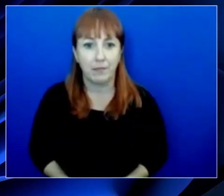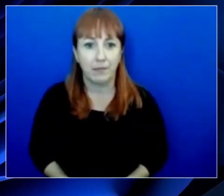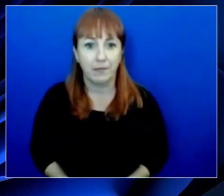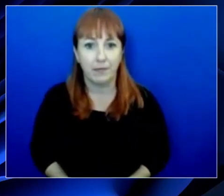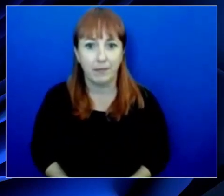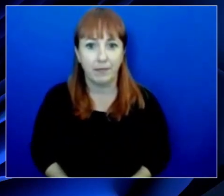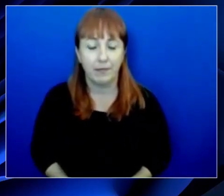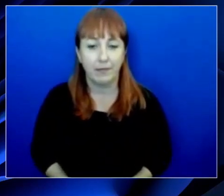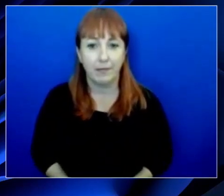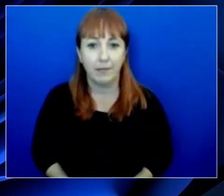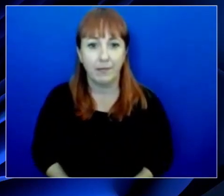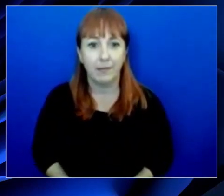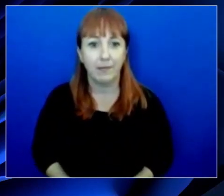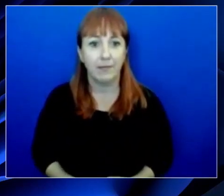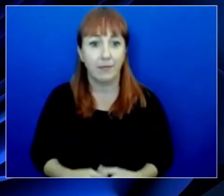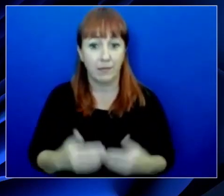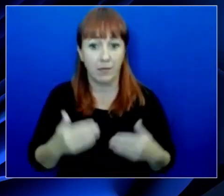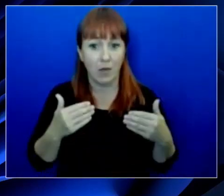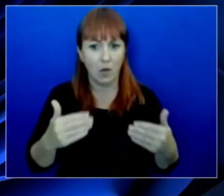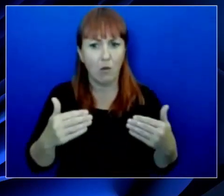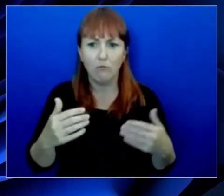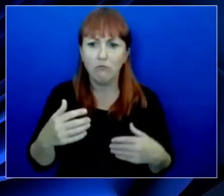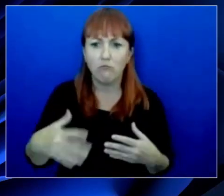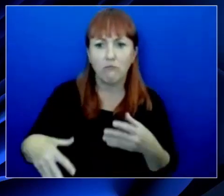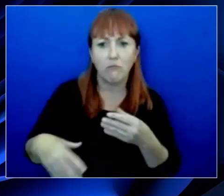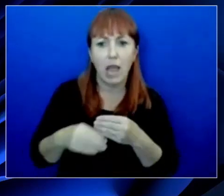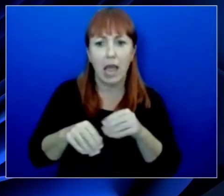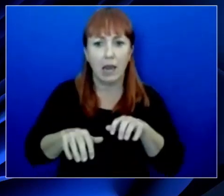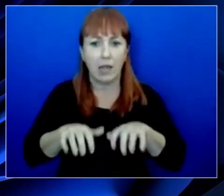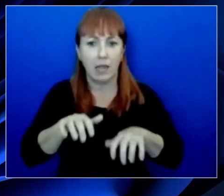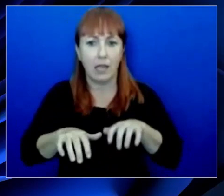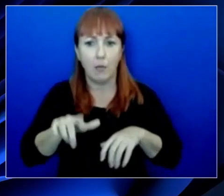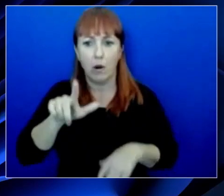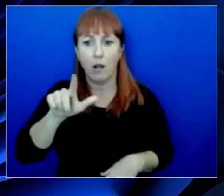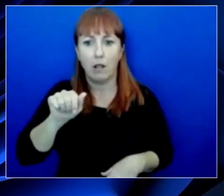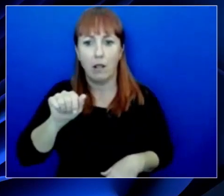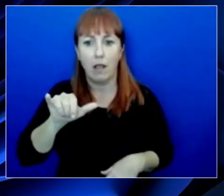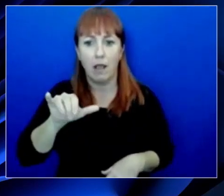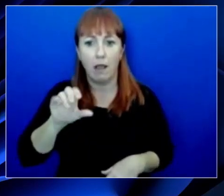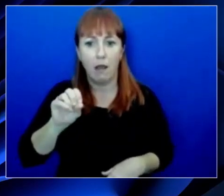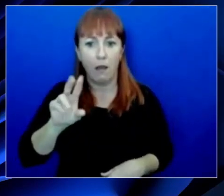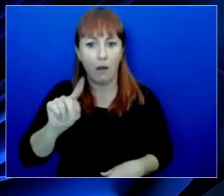so I can add. What if I want to add keyboard layout?